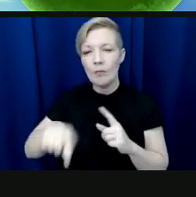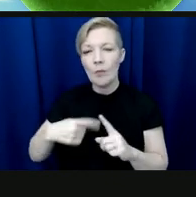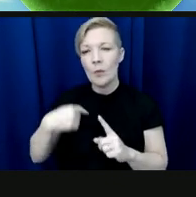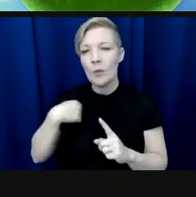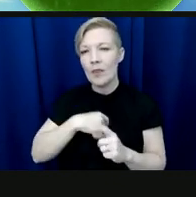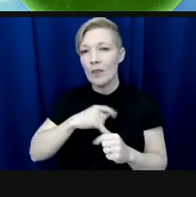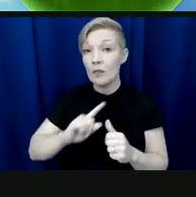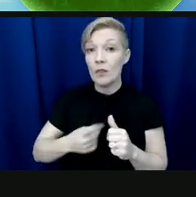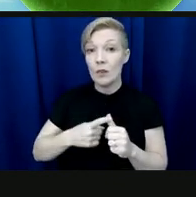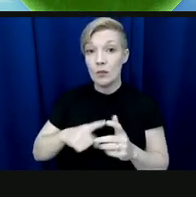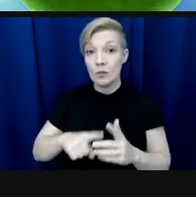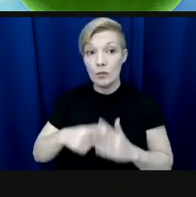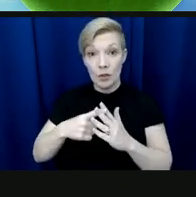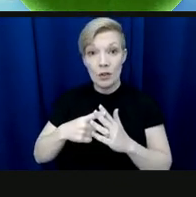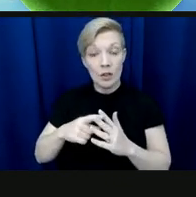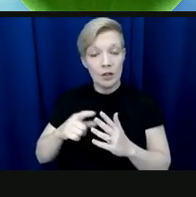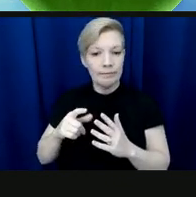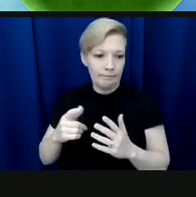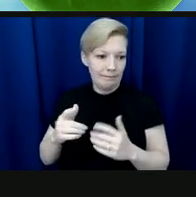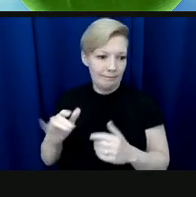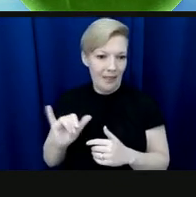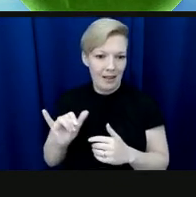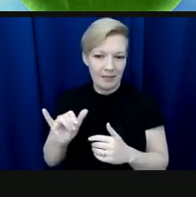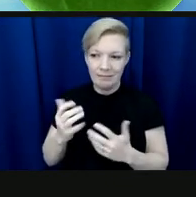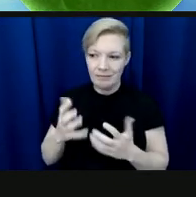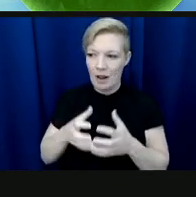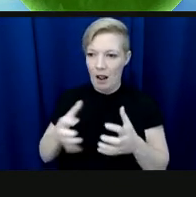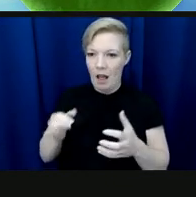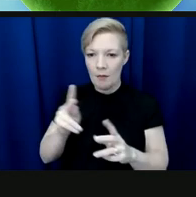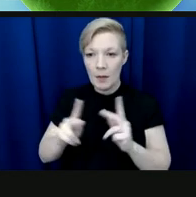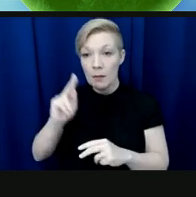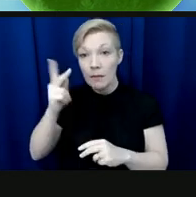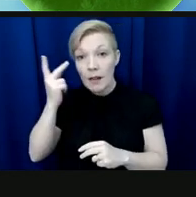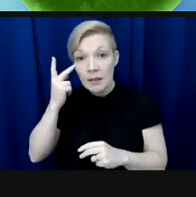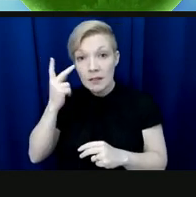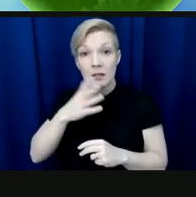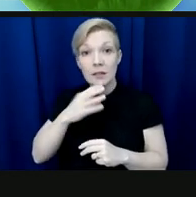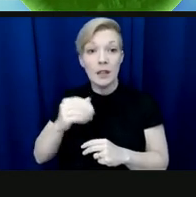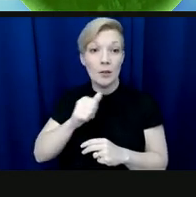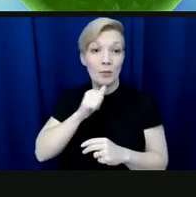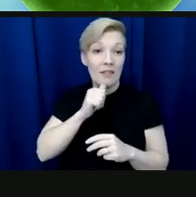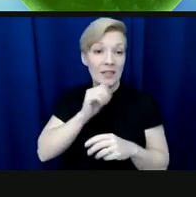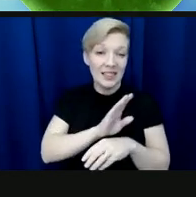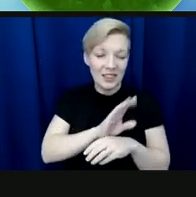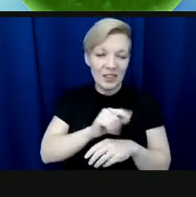I think like a lot of people, both in politics and in private sector, they weren't sure that,